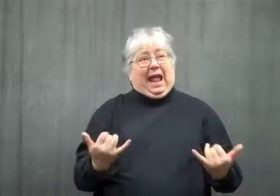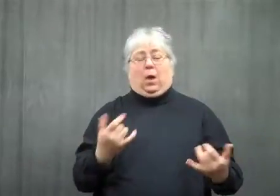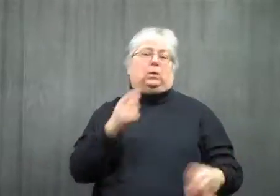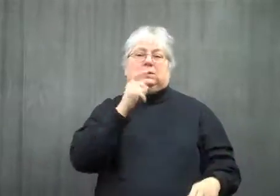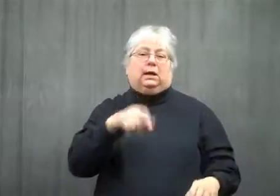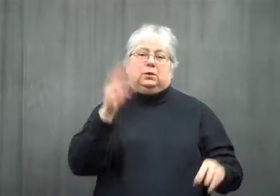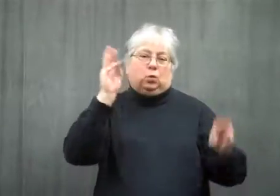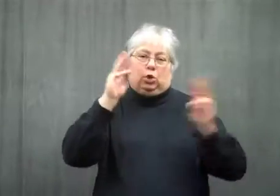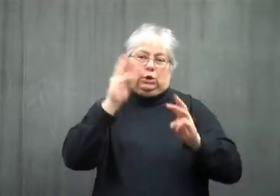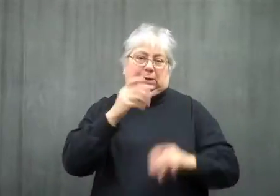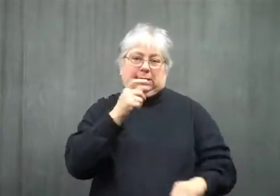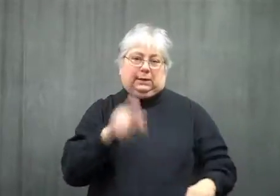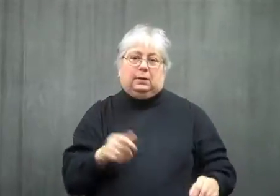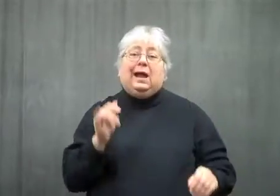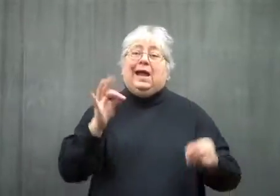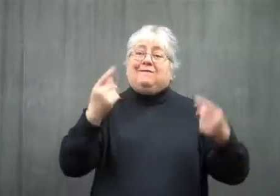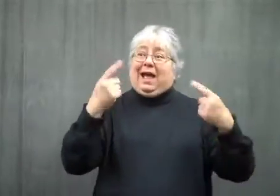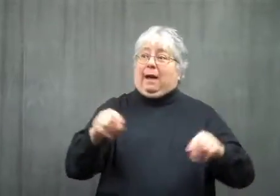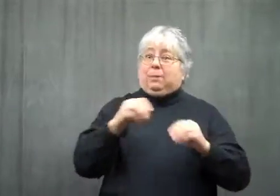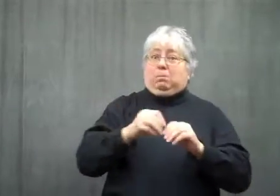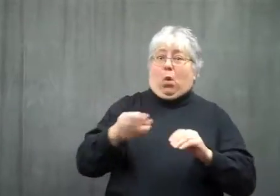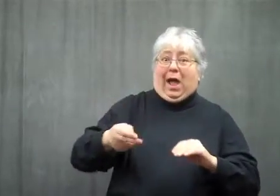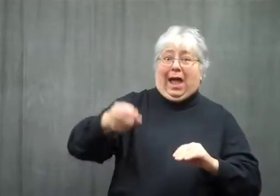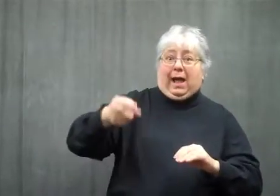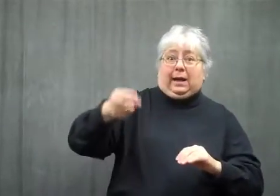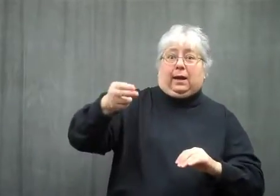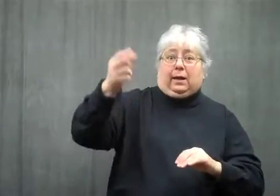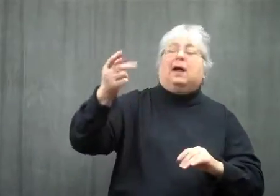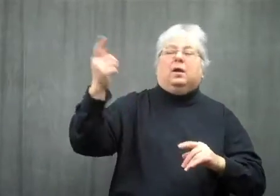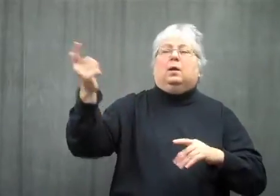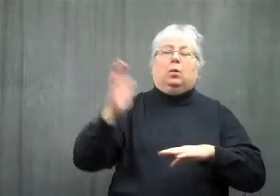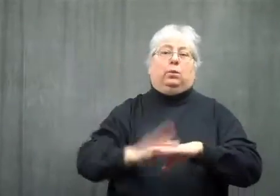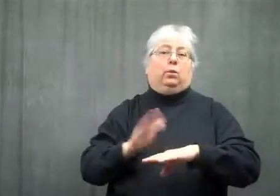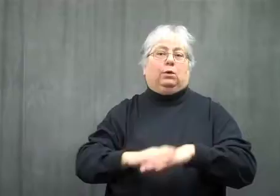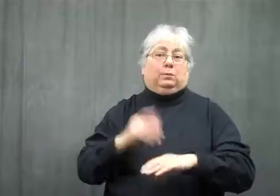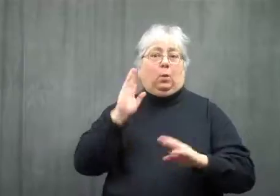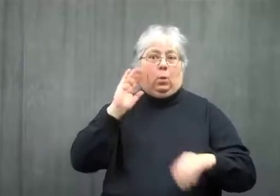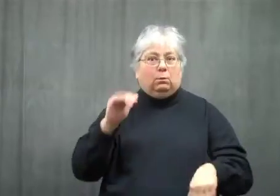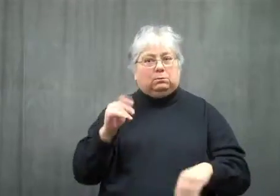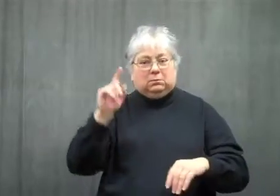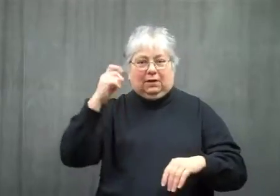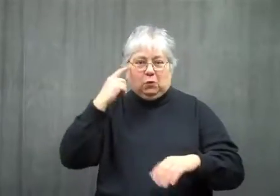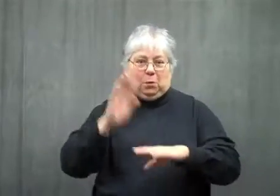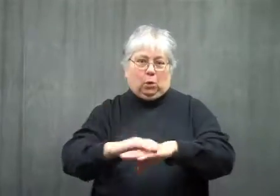At this time, there is no need to worry. If the levels do get higher, the government will send out a warning, I hope.